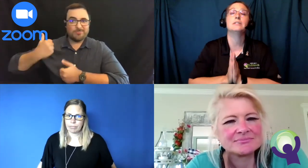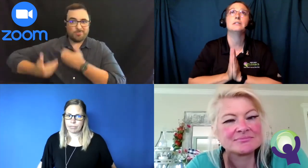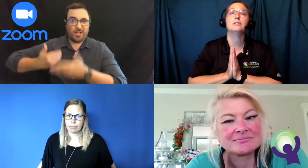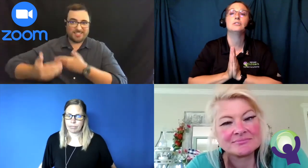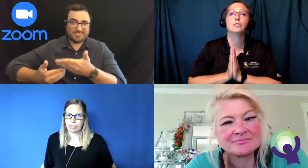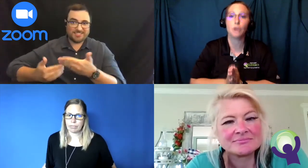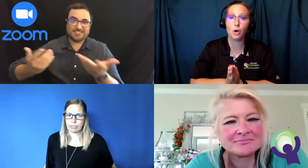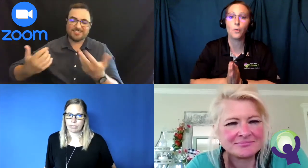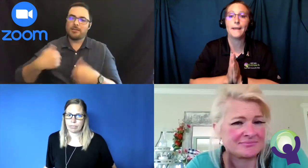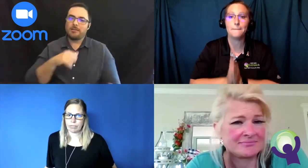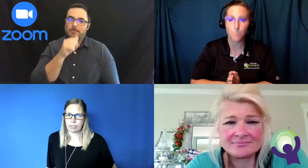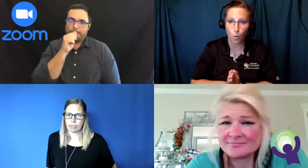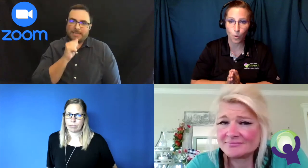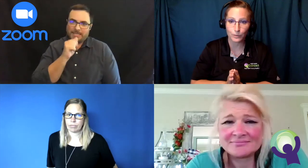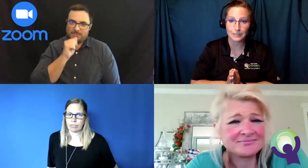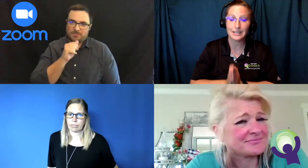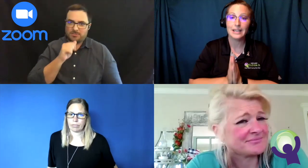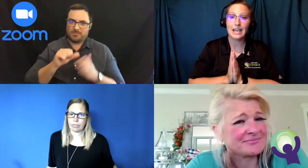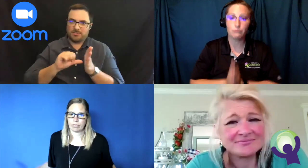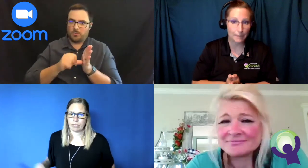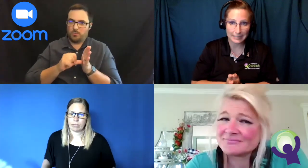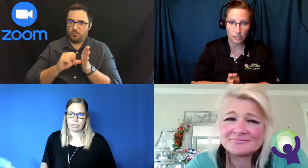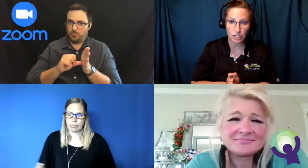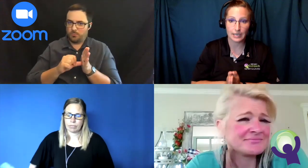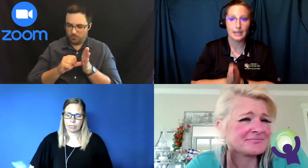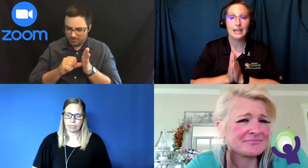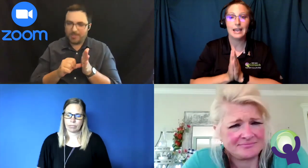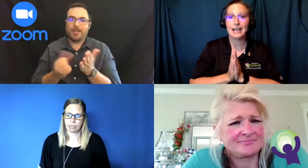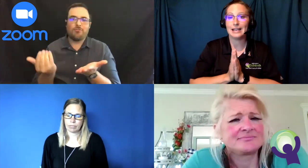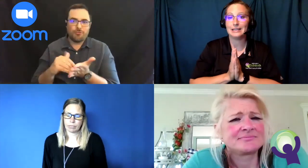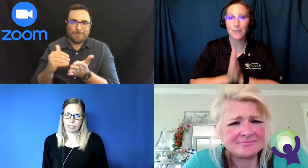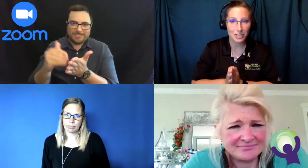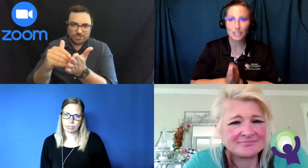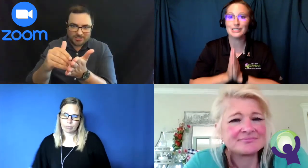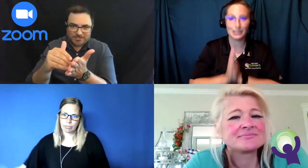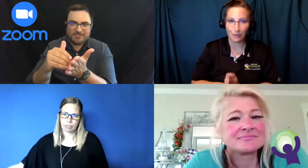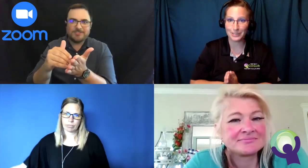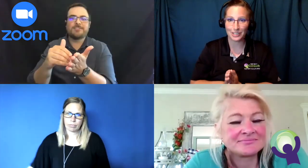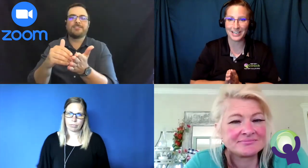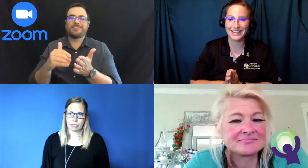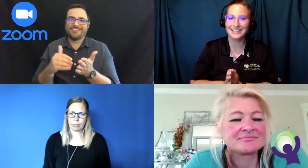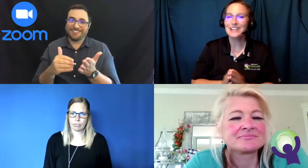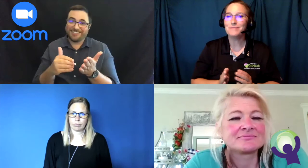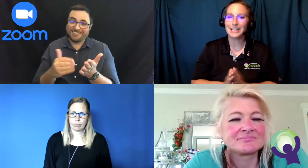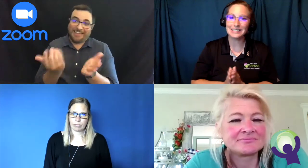is so important and repetition and patience and repetition, because